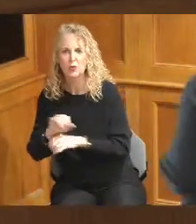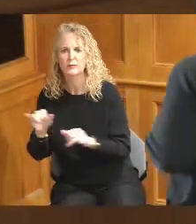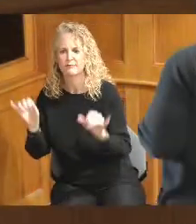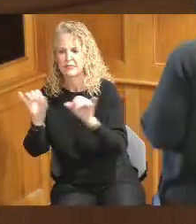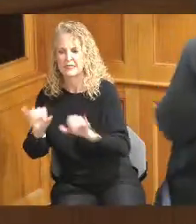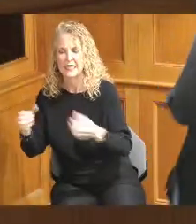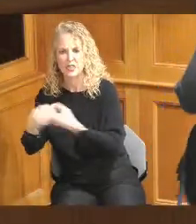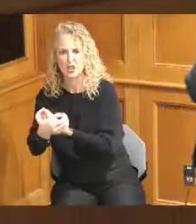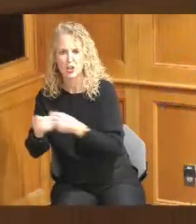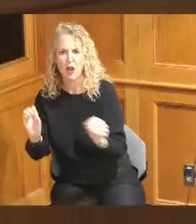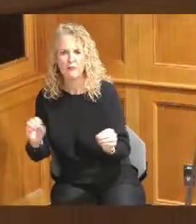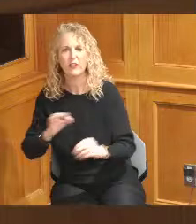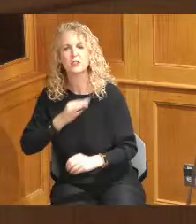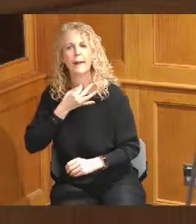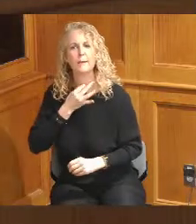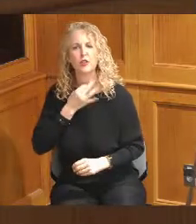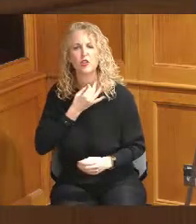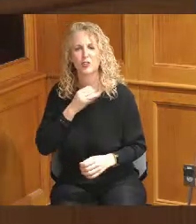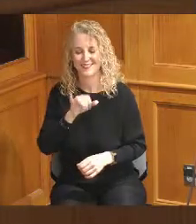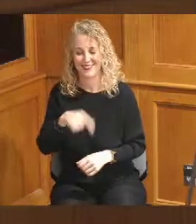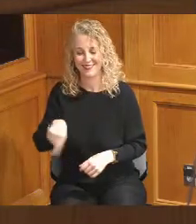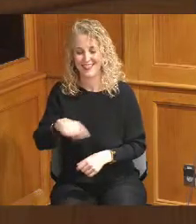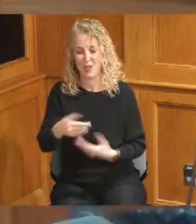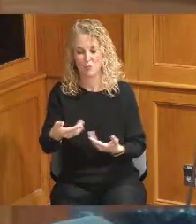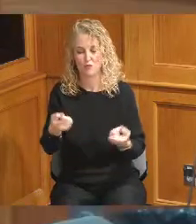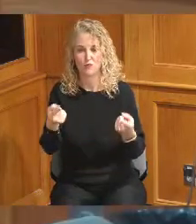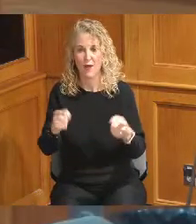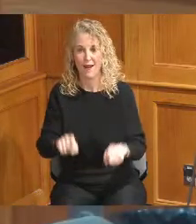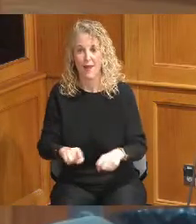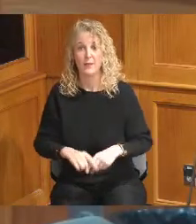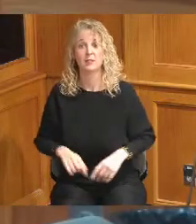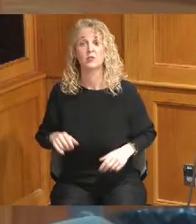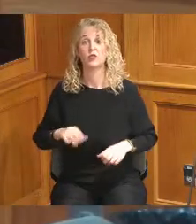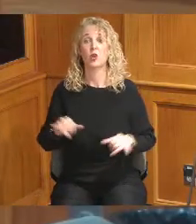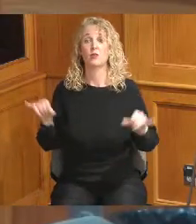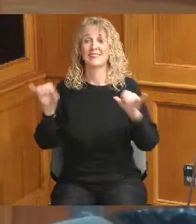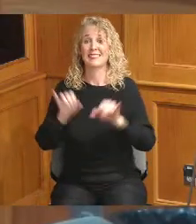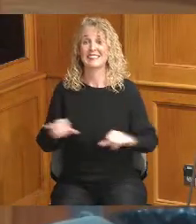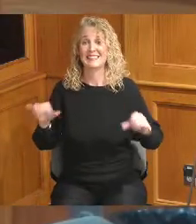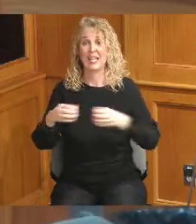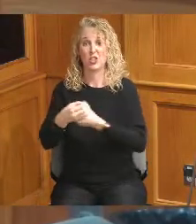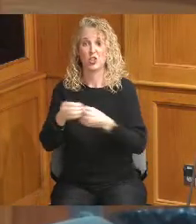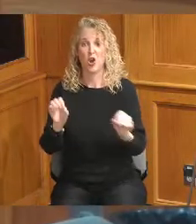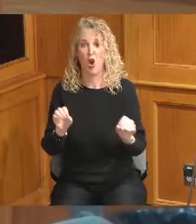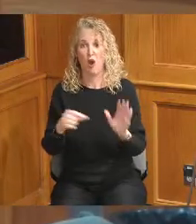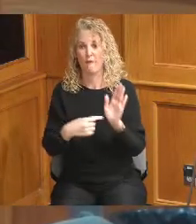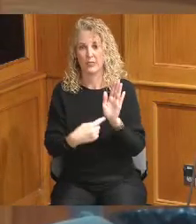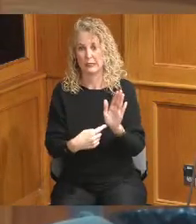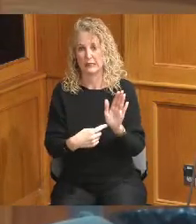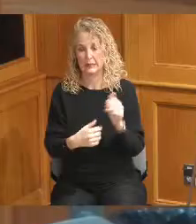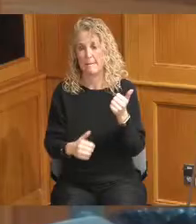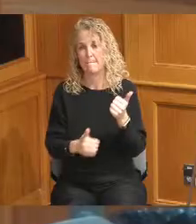going to happen in those spaces so the standard offices are self-explanatory most of the staff